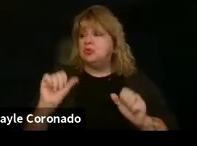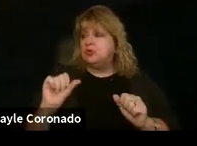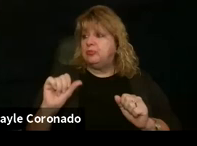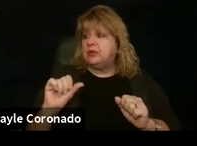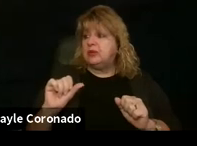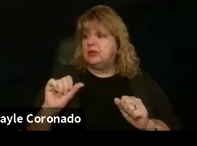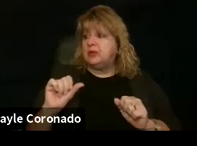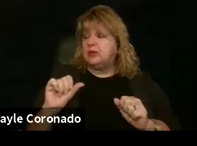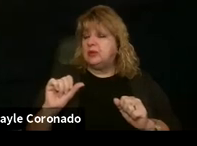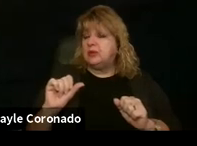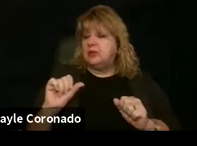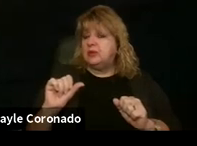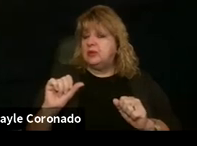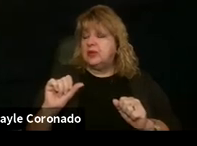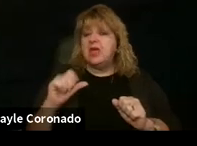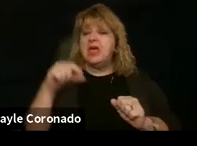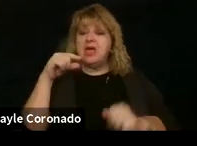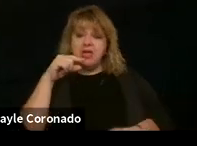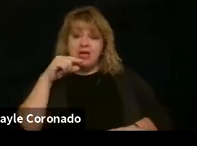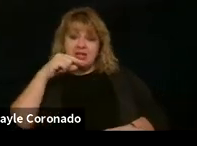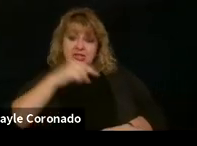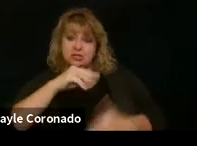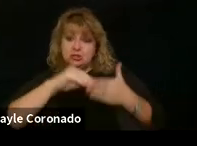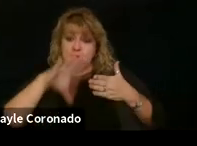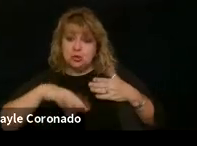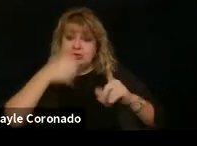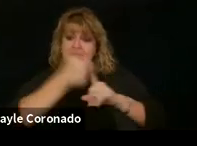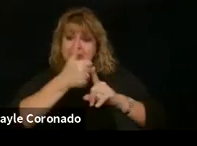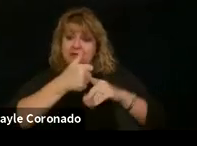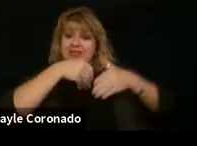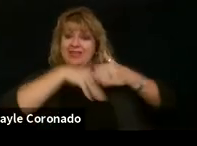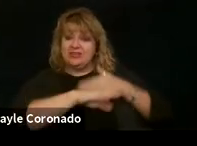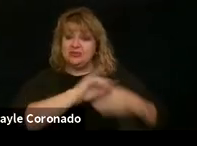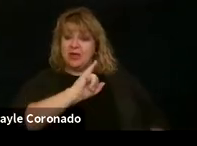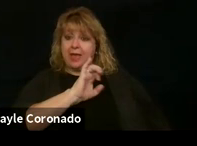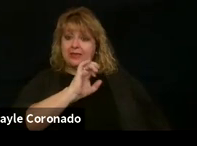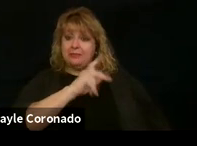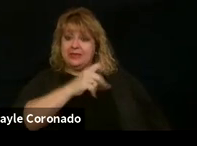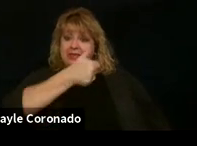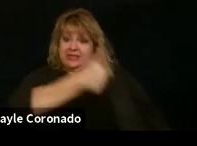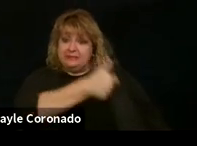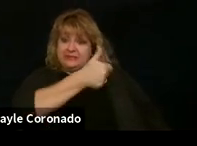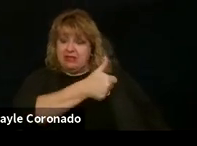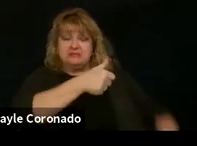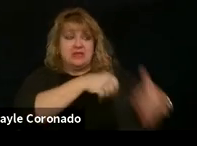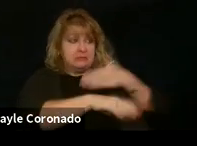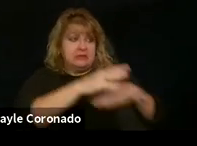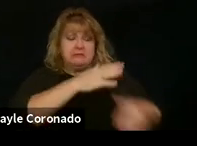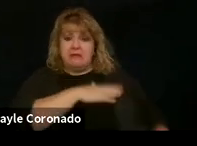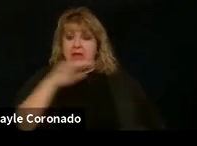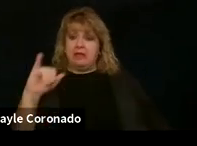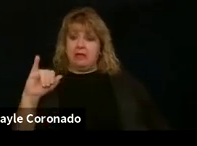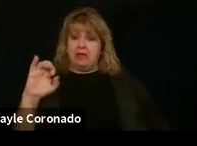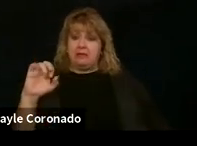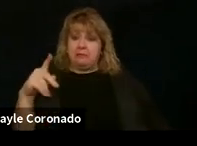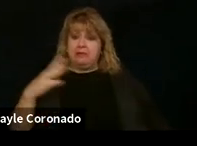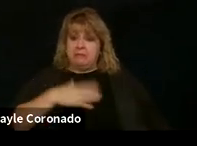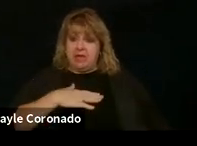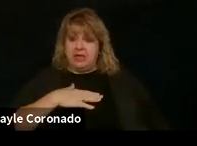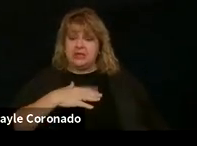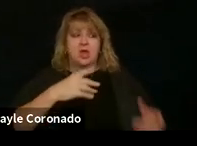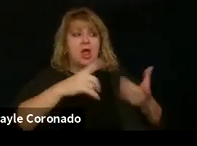be able to go into their own IEP meetings and advocate for what they feel they may actually want.